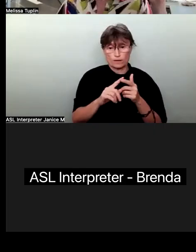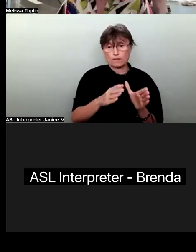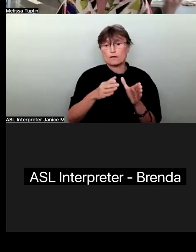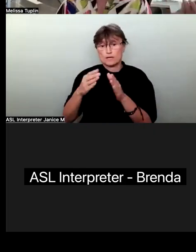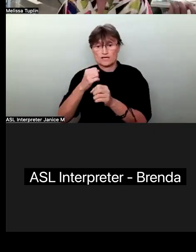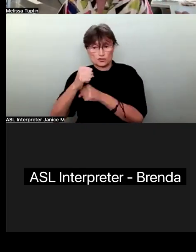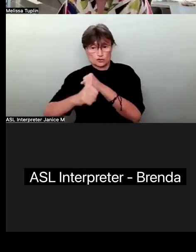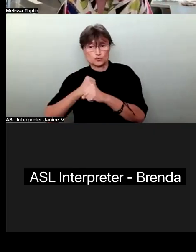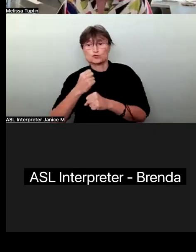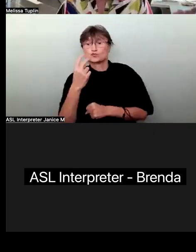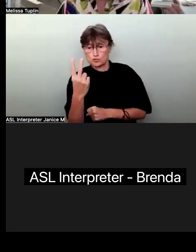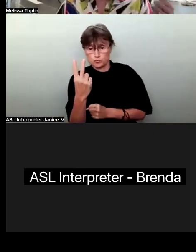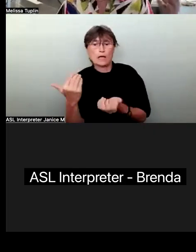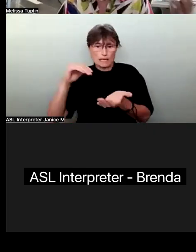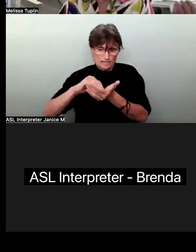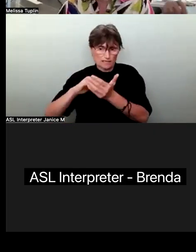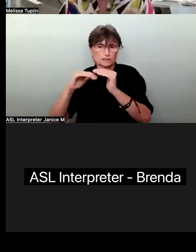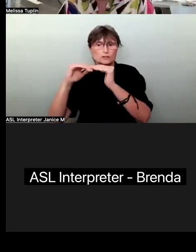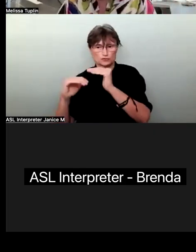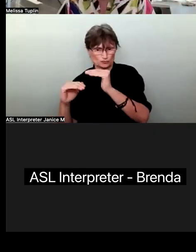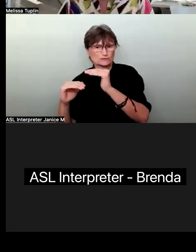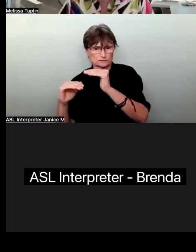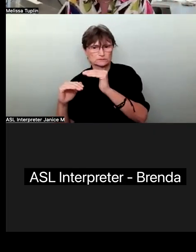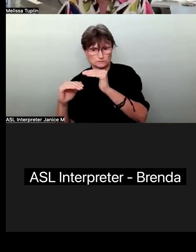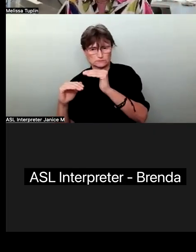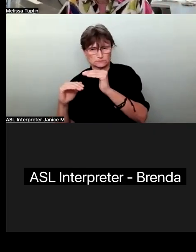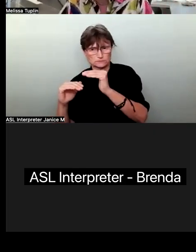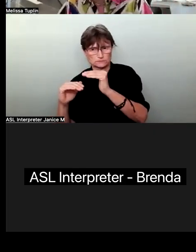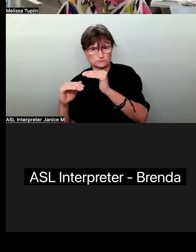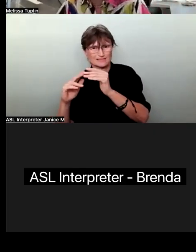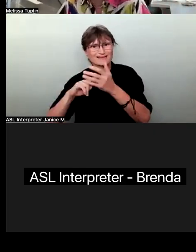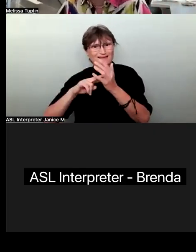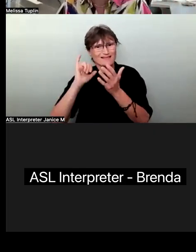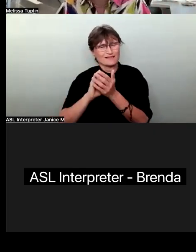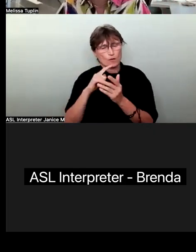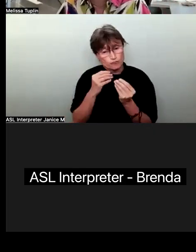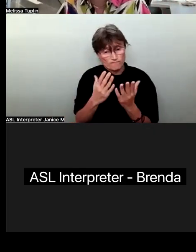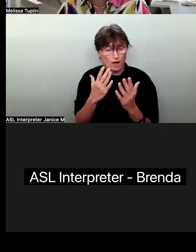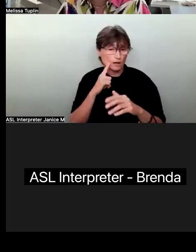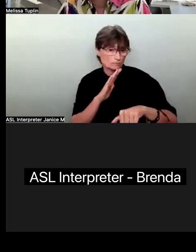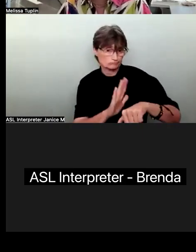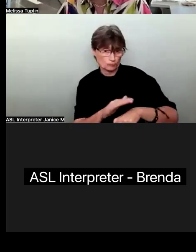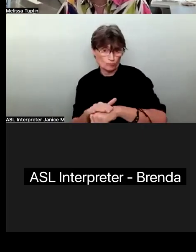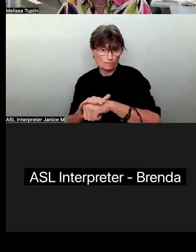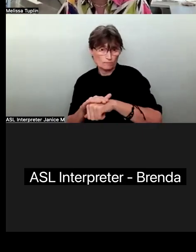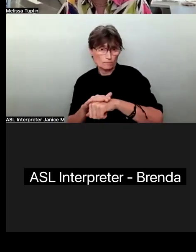and making changes incrementally is part of our commitment to giving fair notice to organizations,